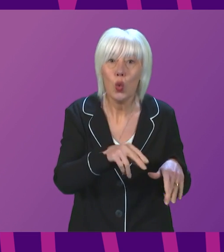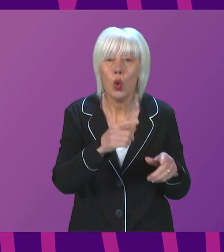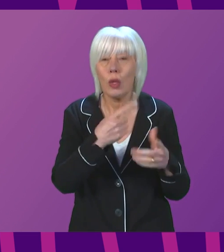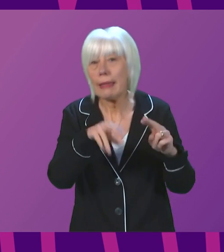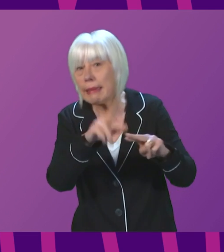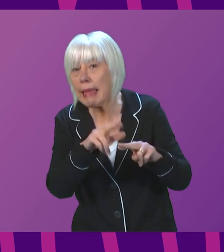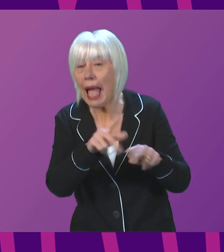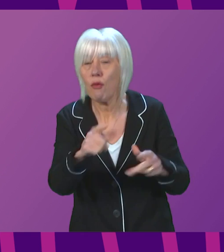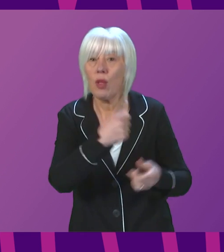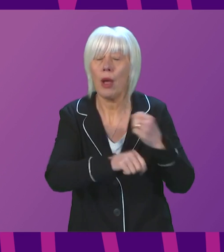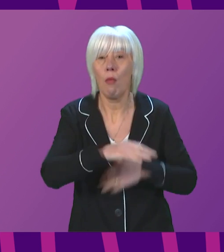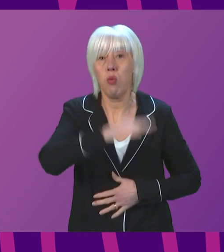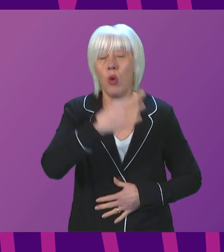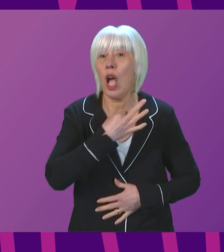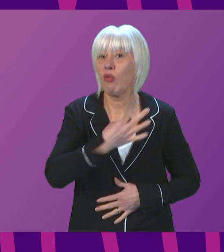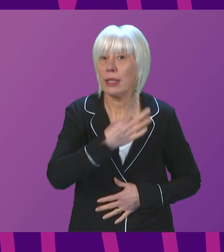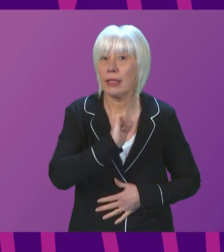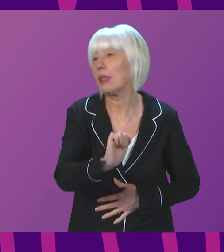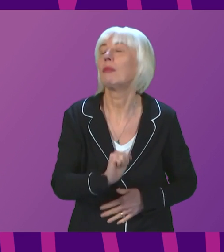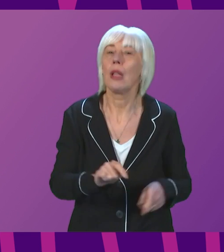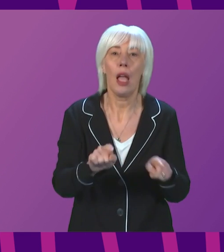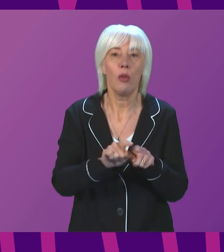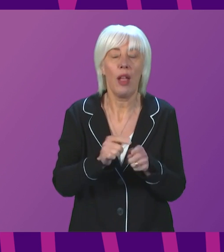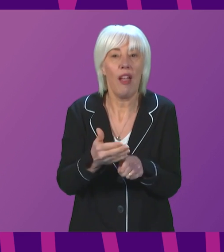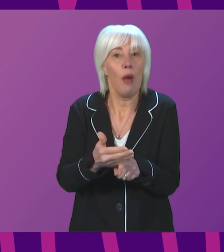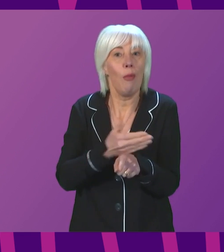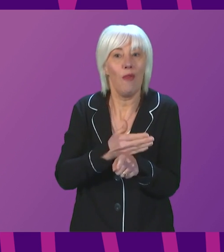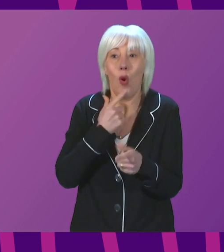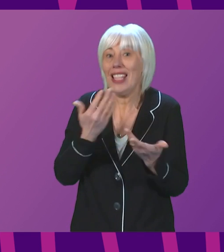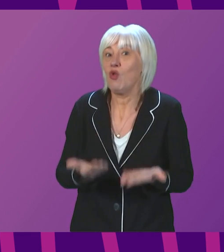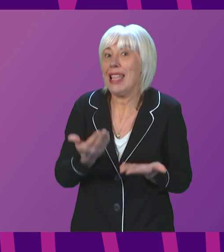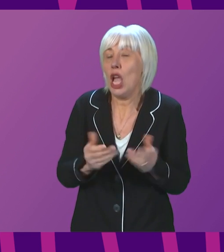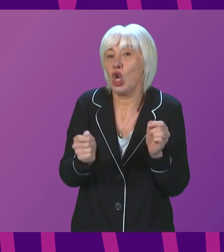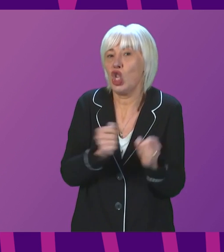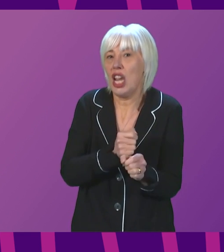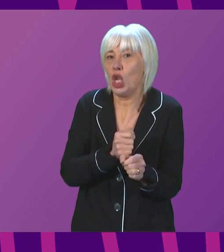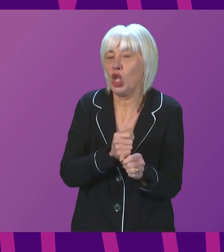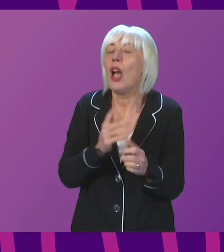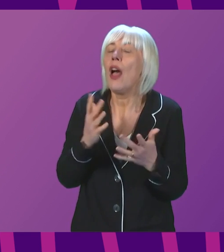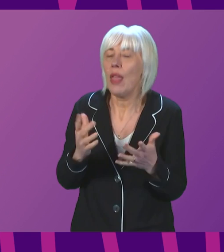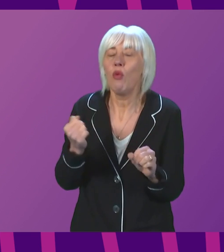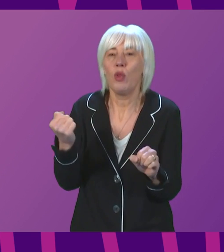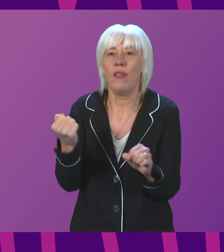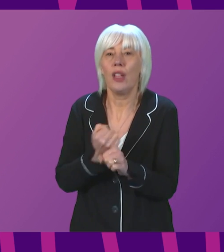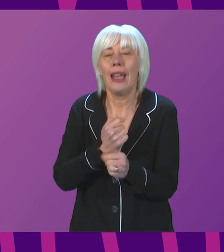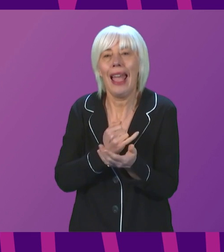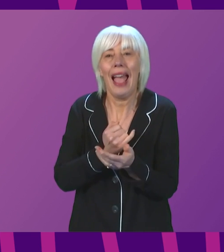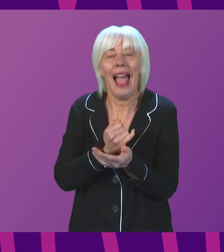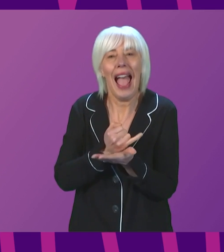at greater risk. Secondly, had we done it before today, we would have been acting against expert and